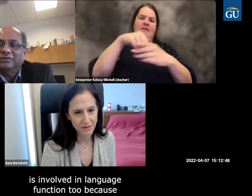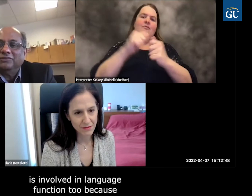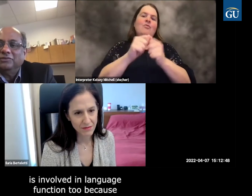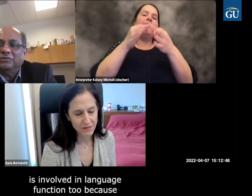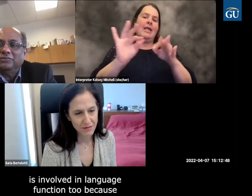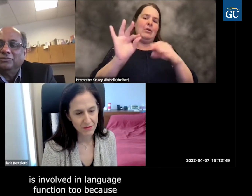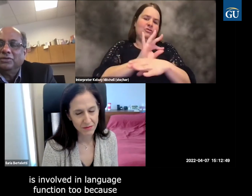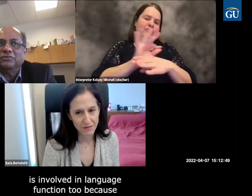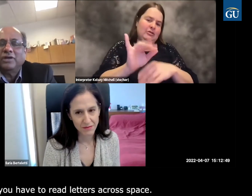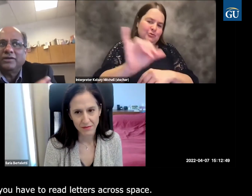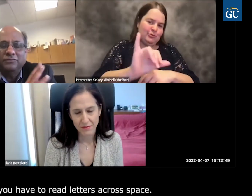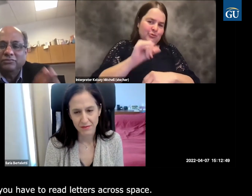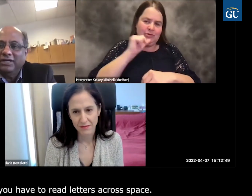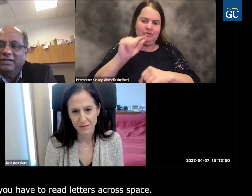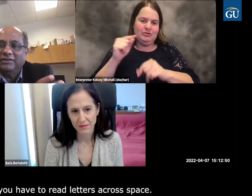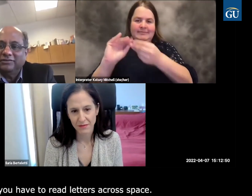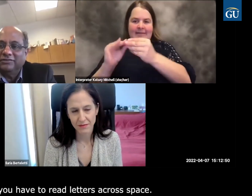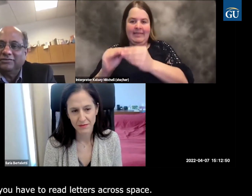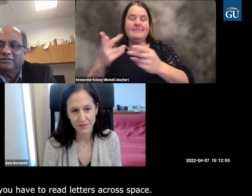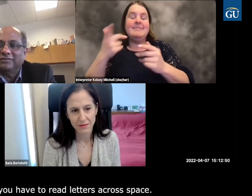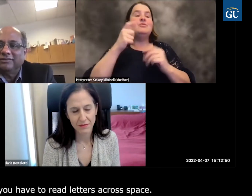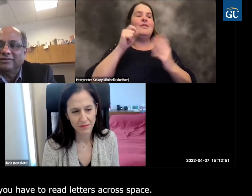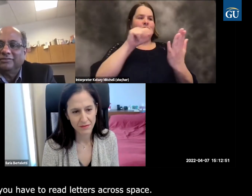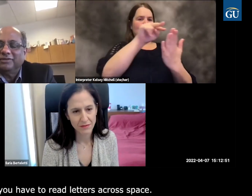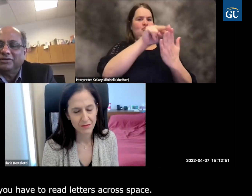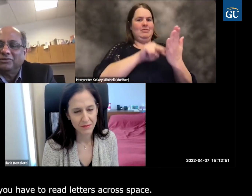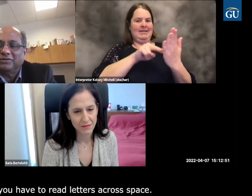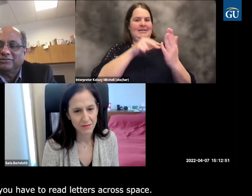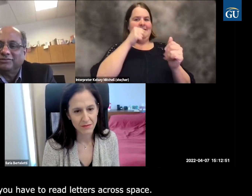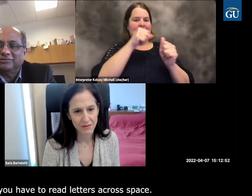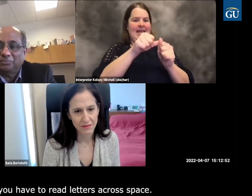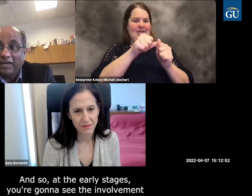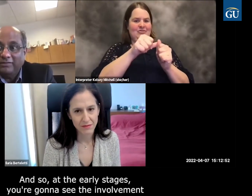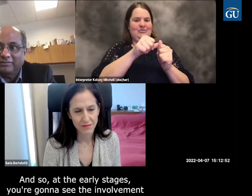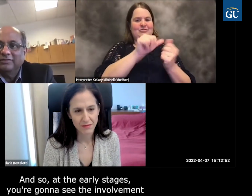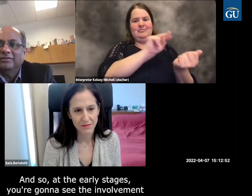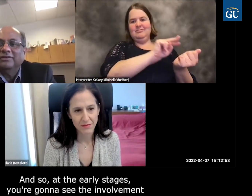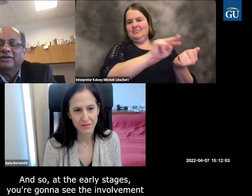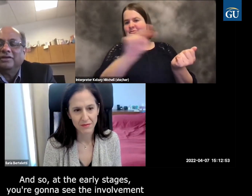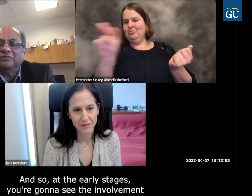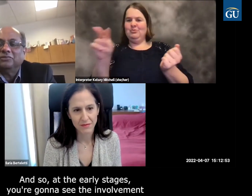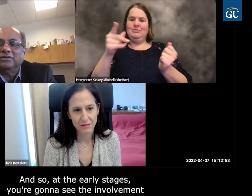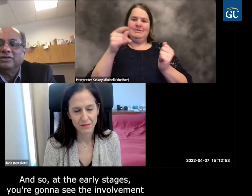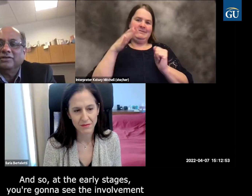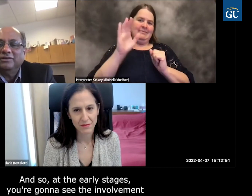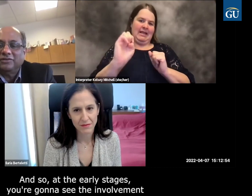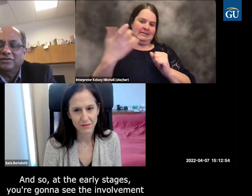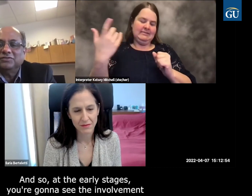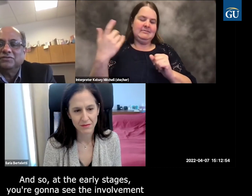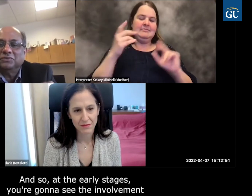so because you have to read letters um across space